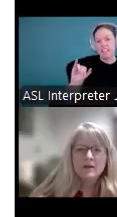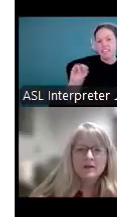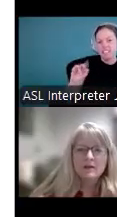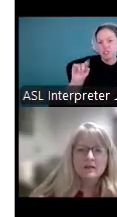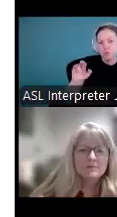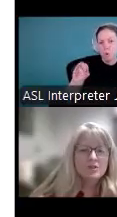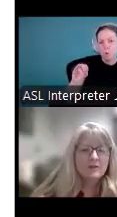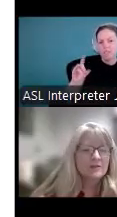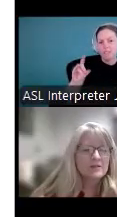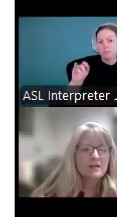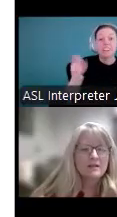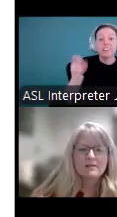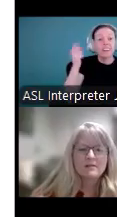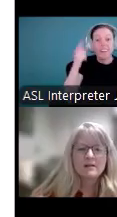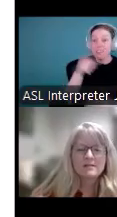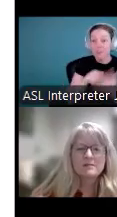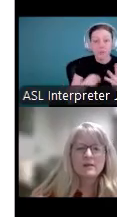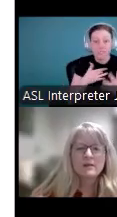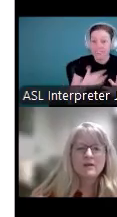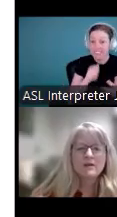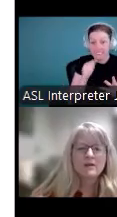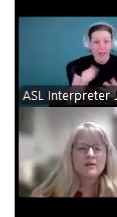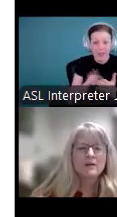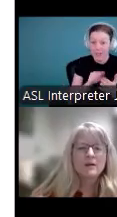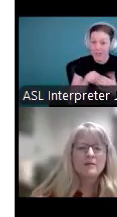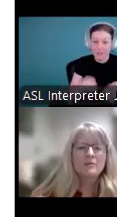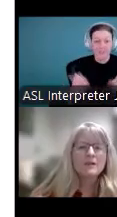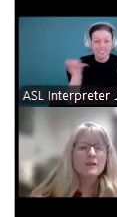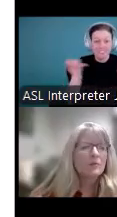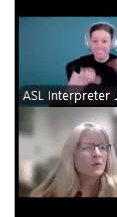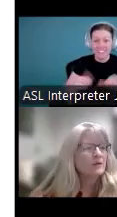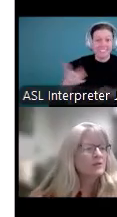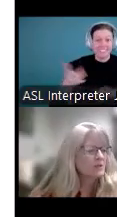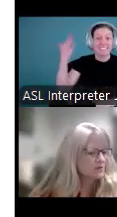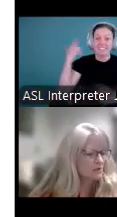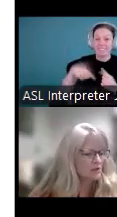our childhood science classes, but they are really important to